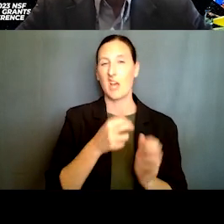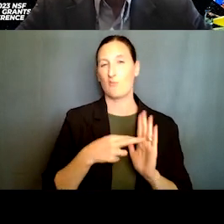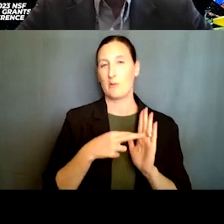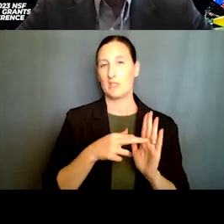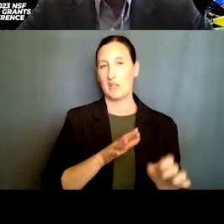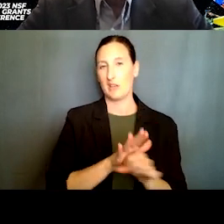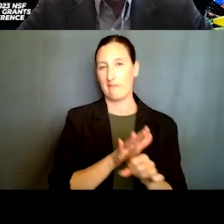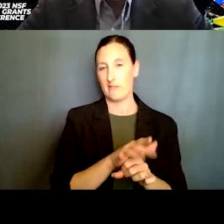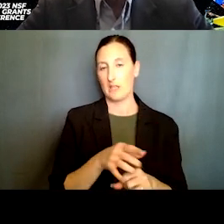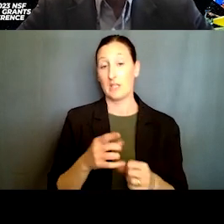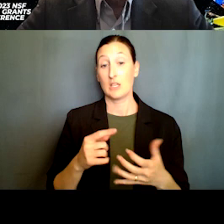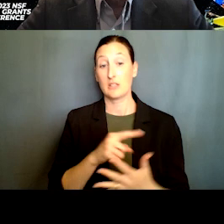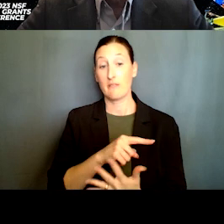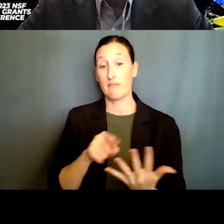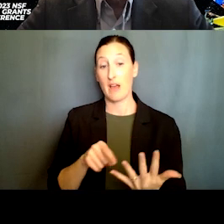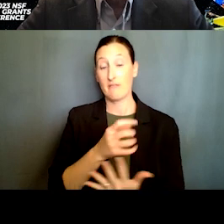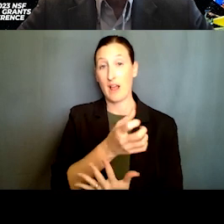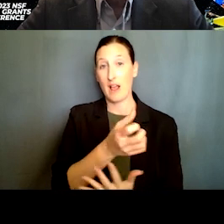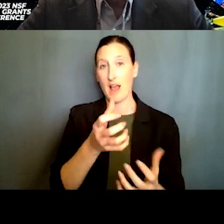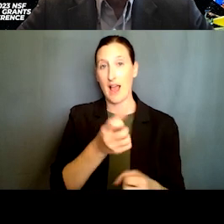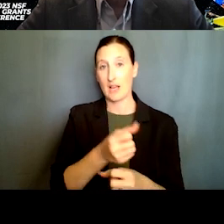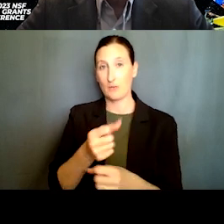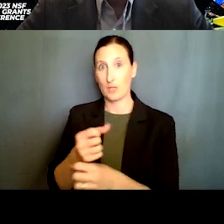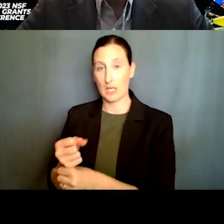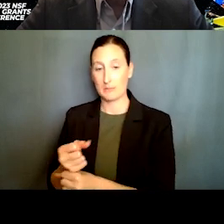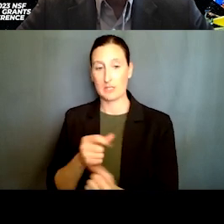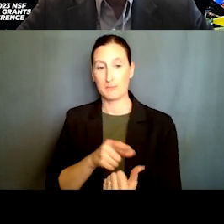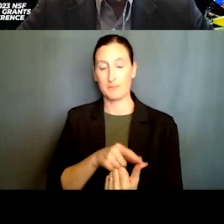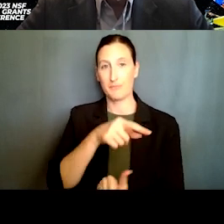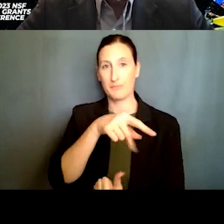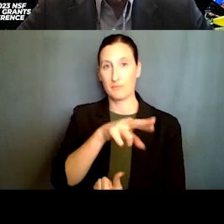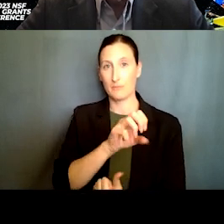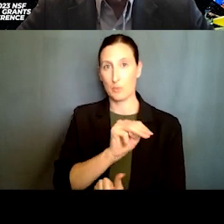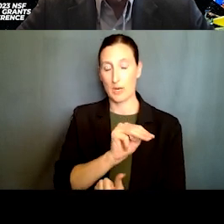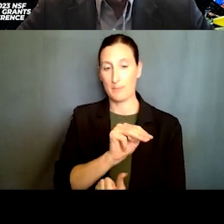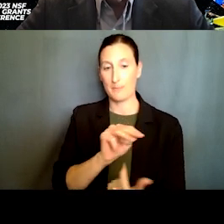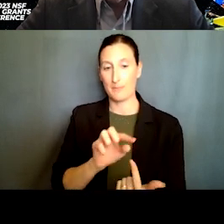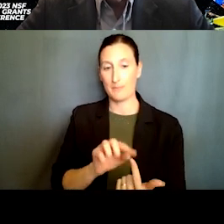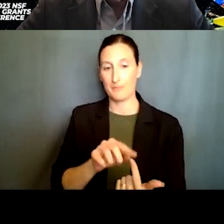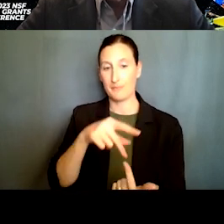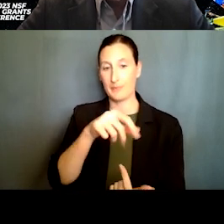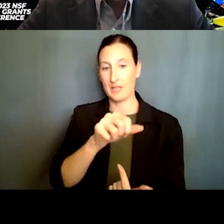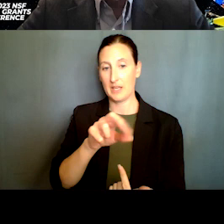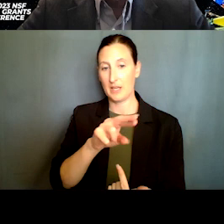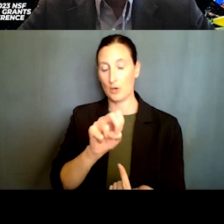There's five acronyms down in the bottom in a box, PREM, PAARE, I don't know how you say that.